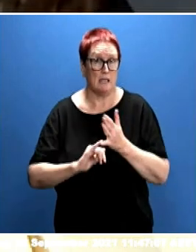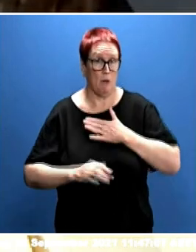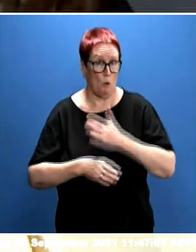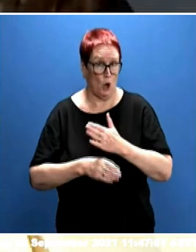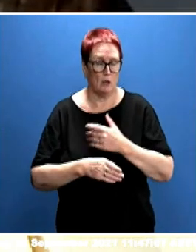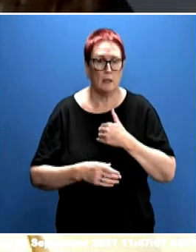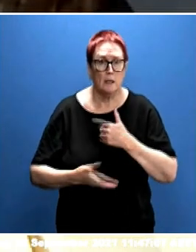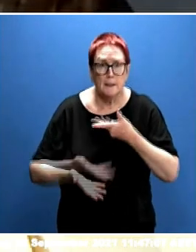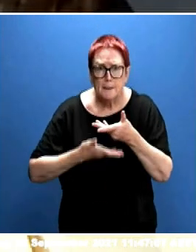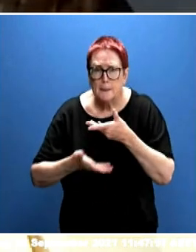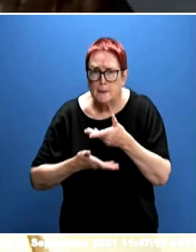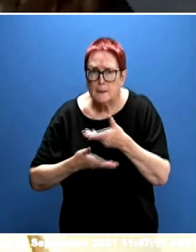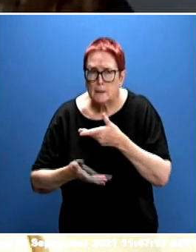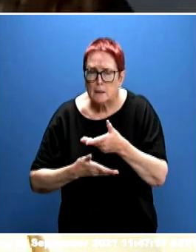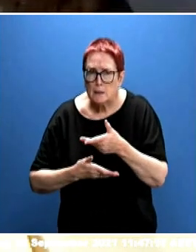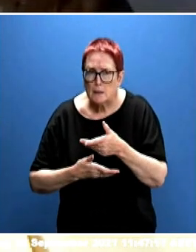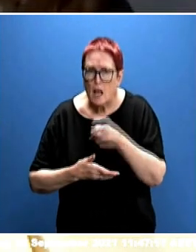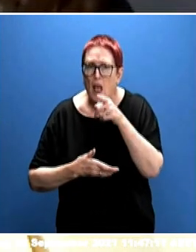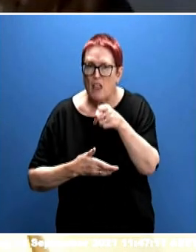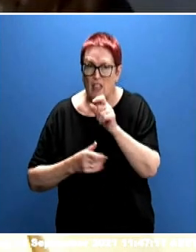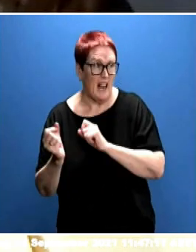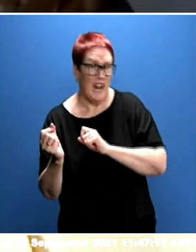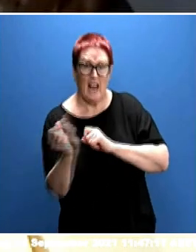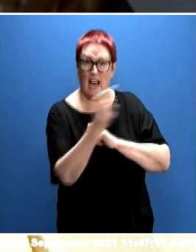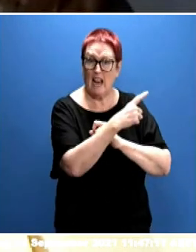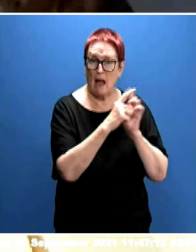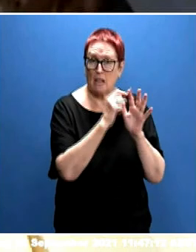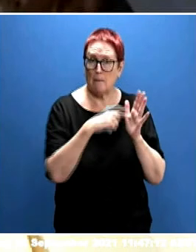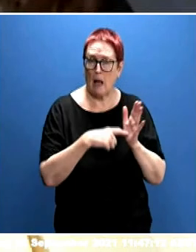who had then written an email to the Department to advise that they needed